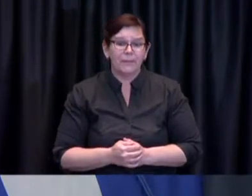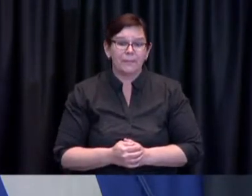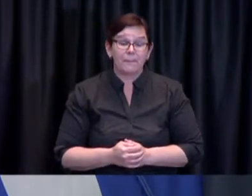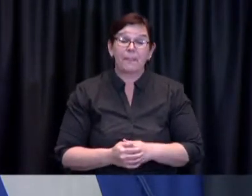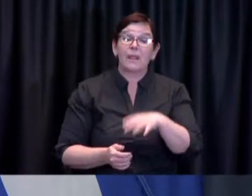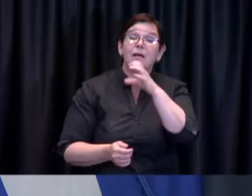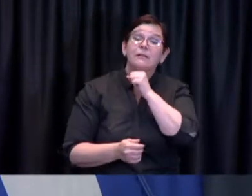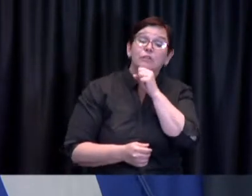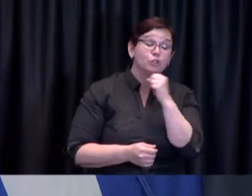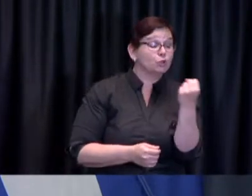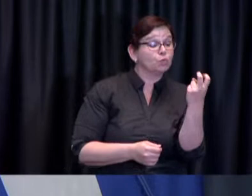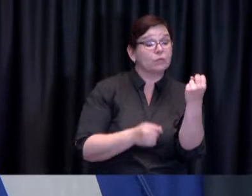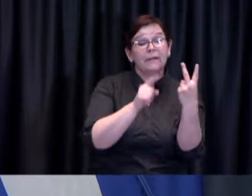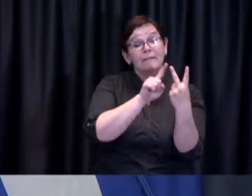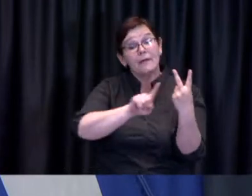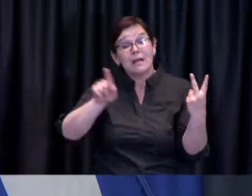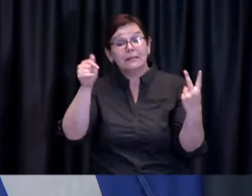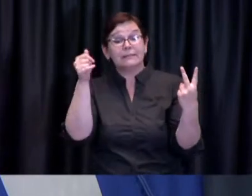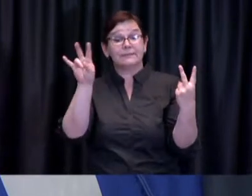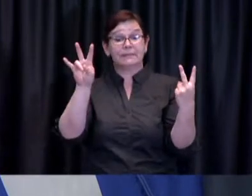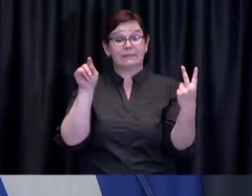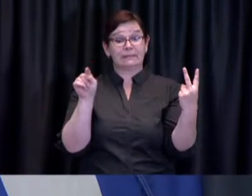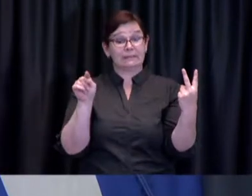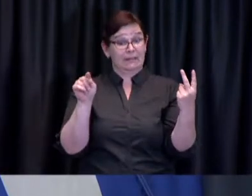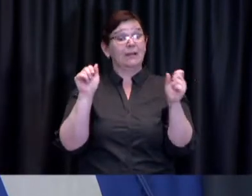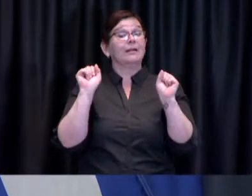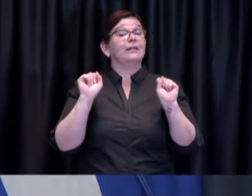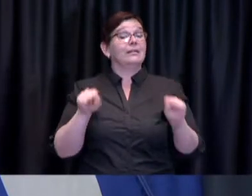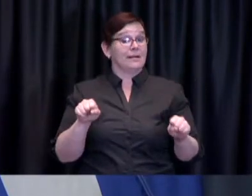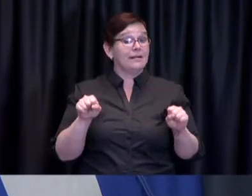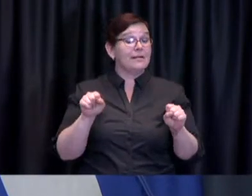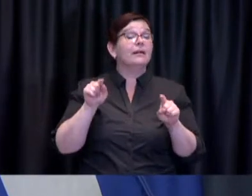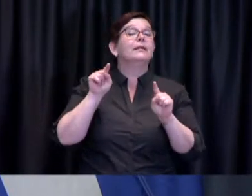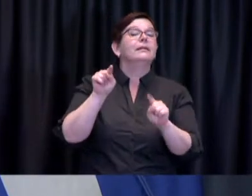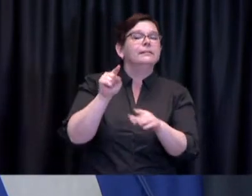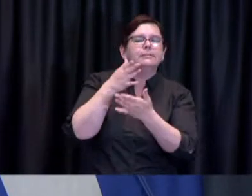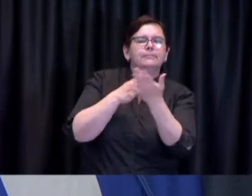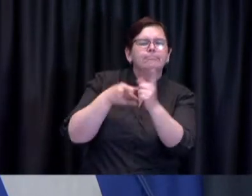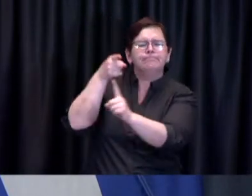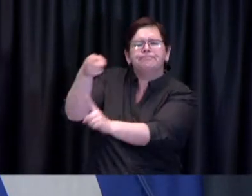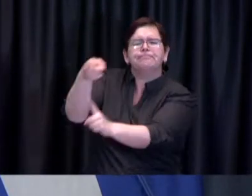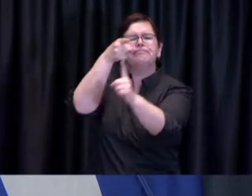can now be vaccinated at certain pop-up and mobile clinics which began piloting this week